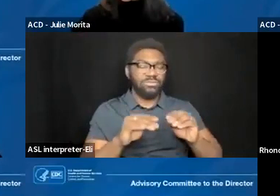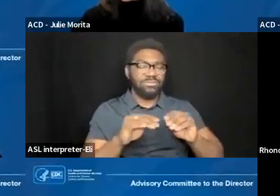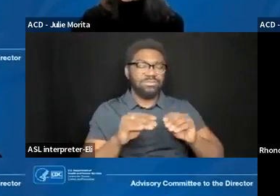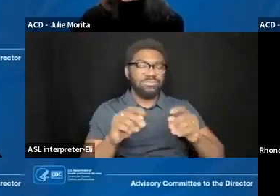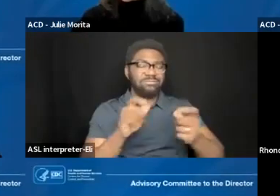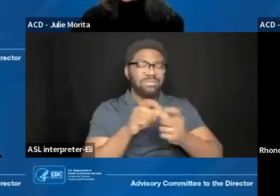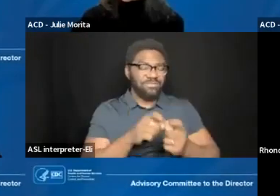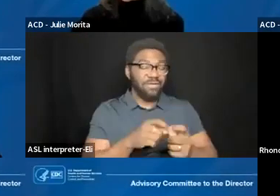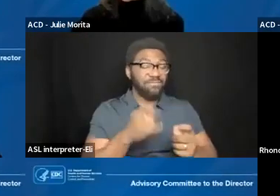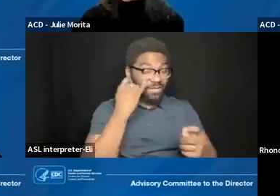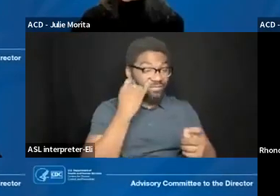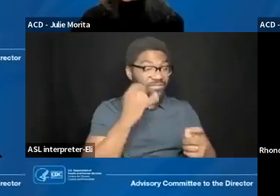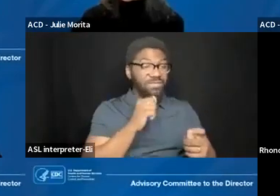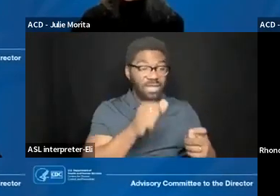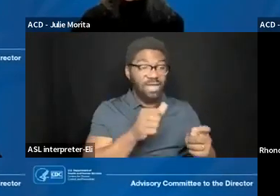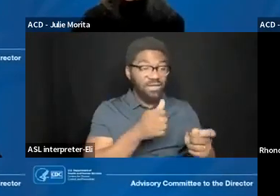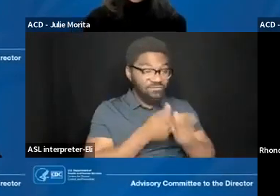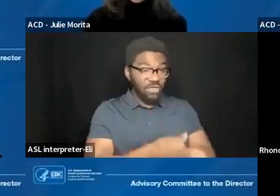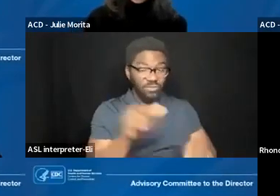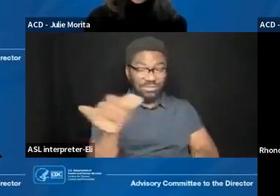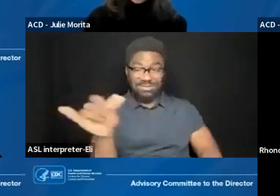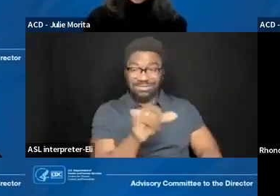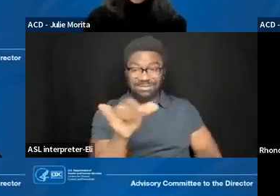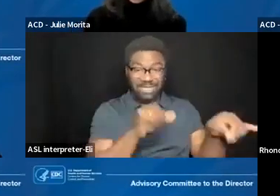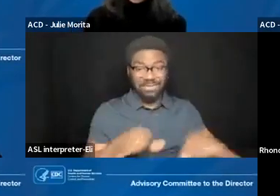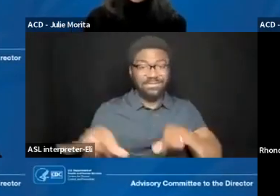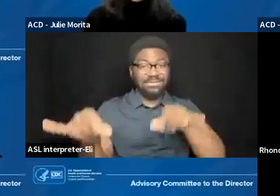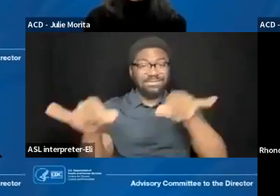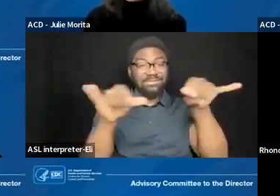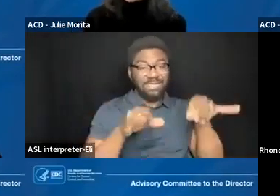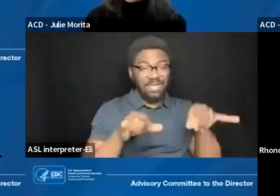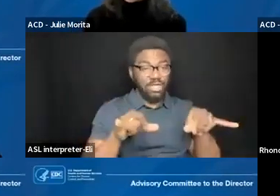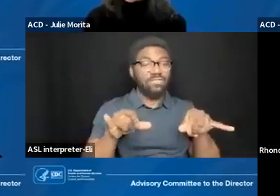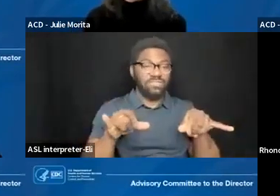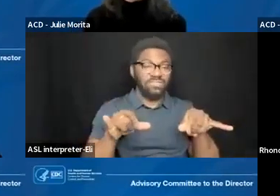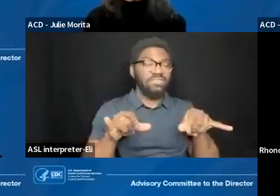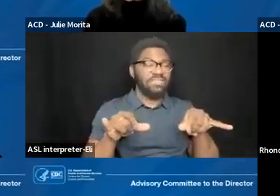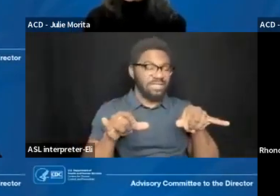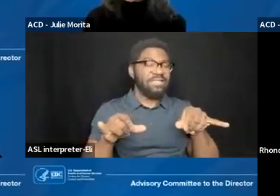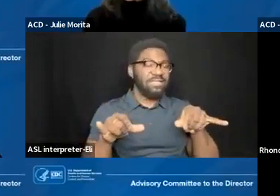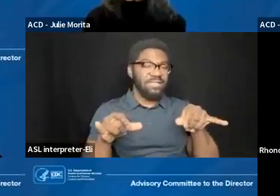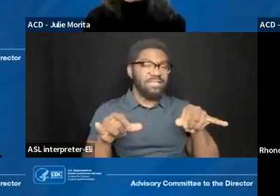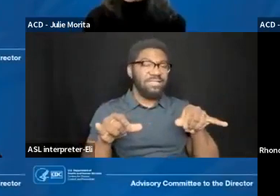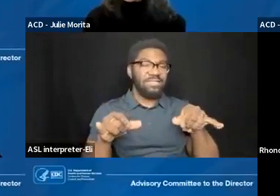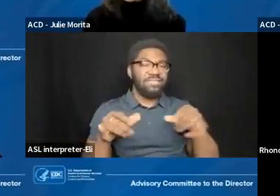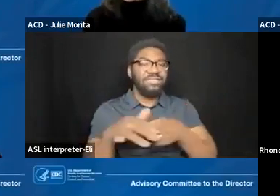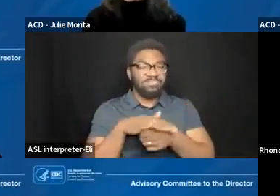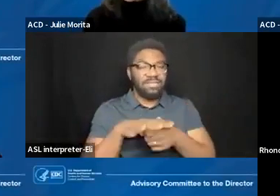And that those spaces should be different, that if they're two different quality systems, it should be two different spaces.